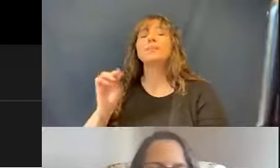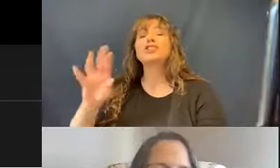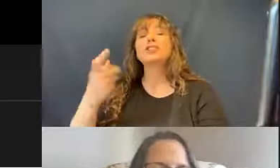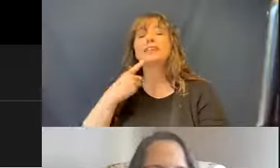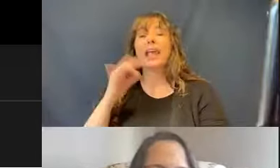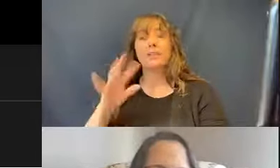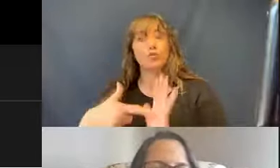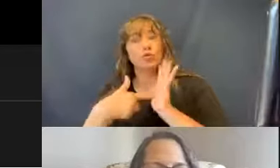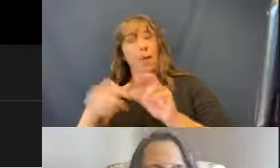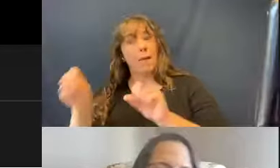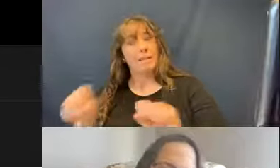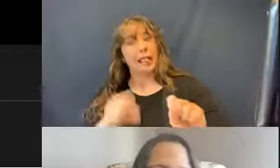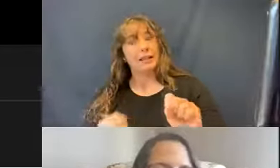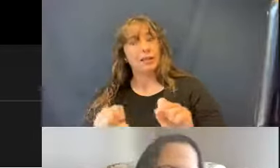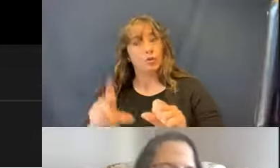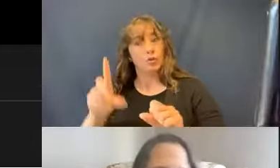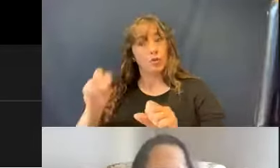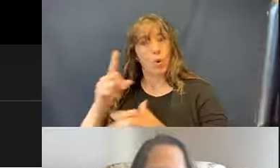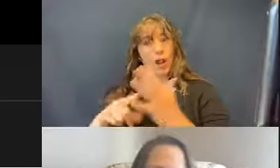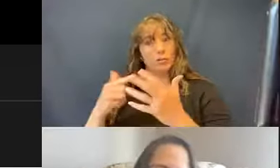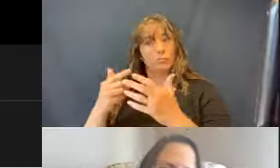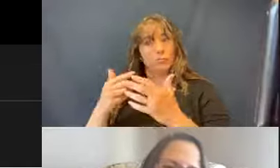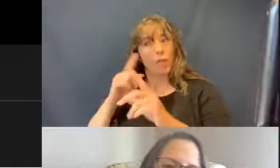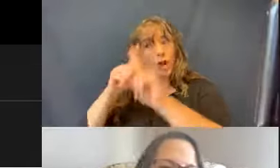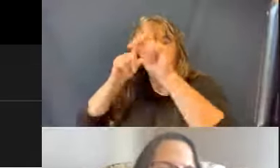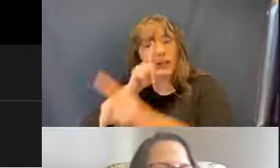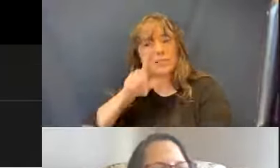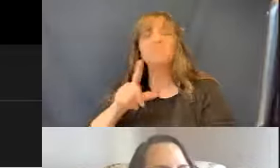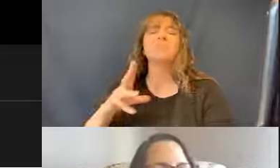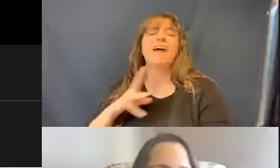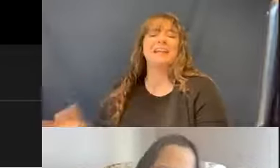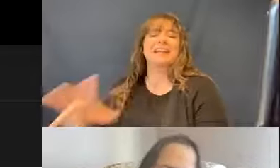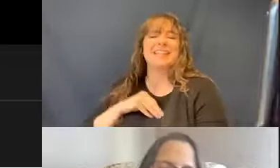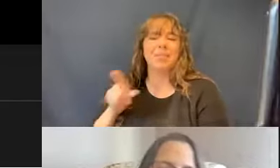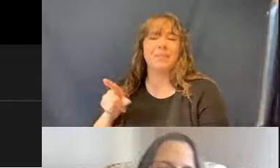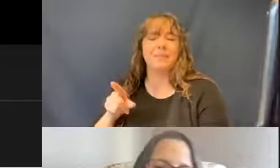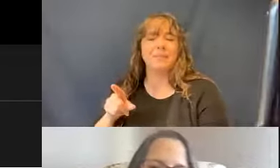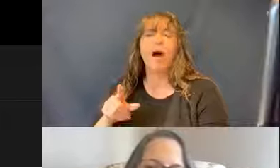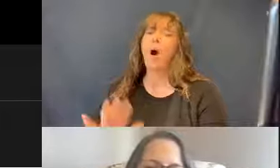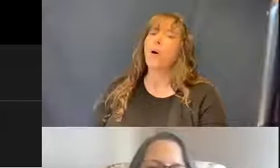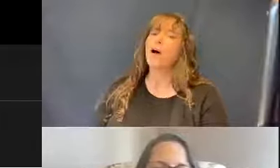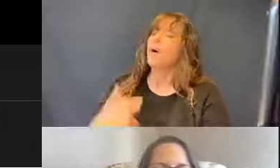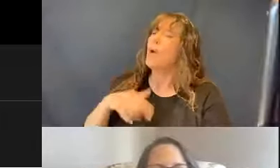trying to get, then you can be accepted. Let's make it easier. Go ahead, please.